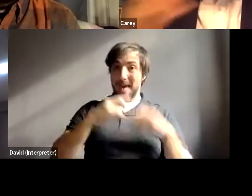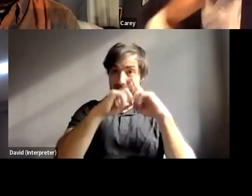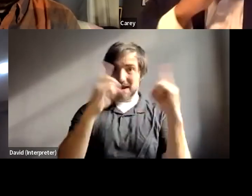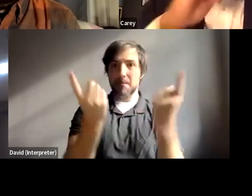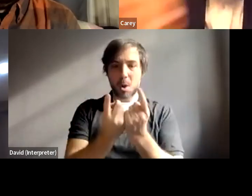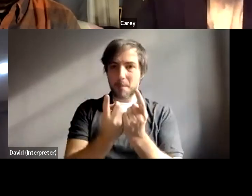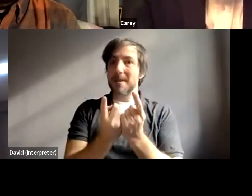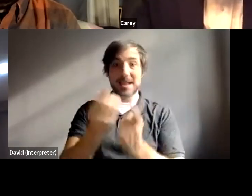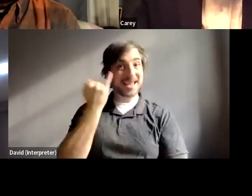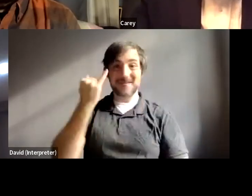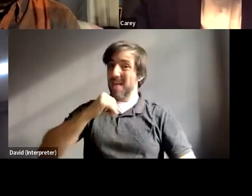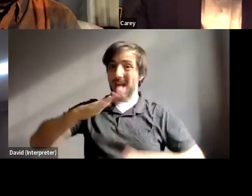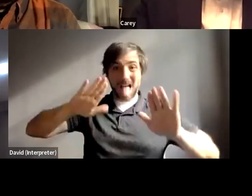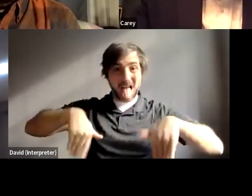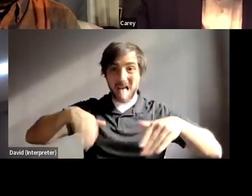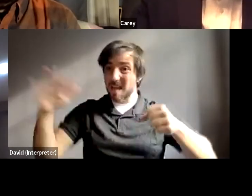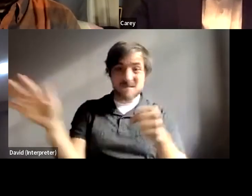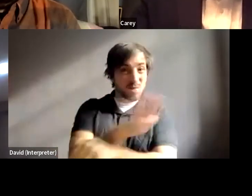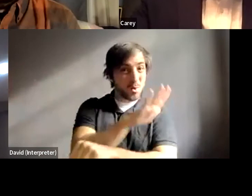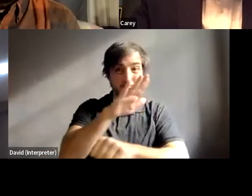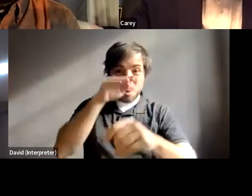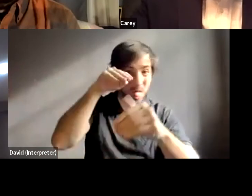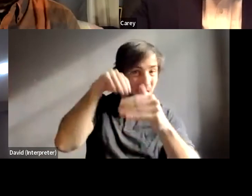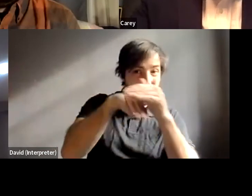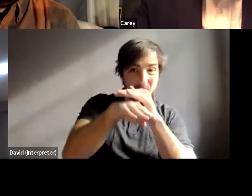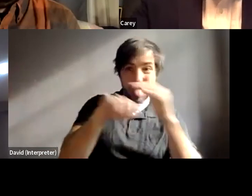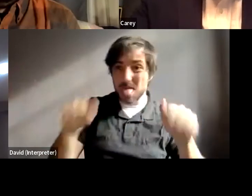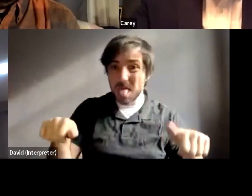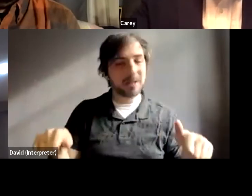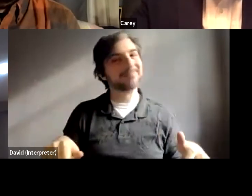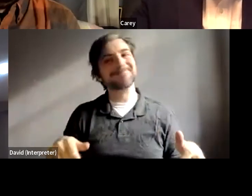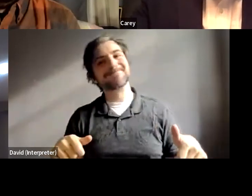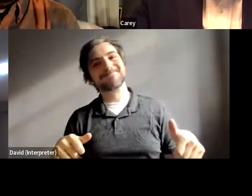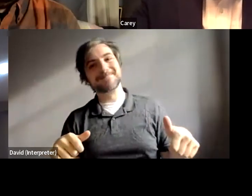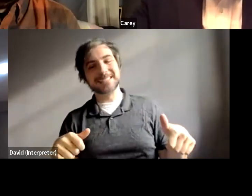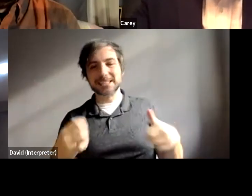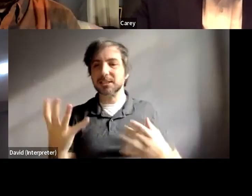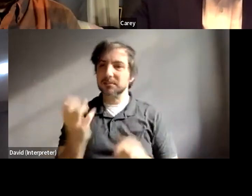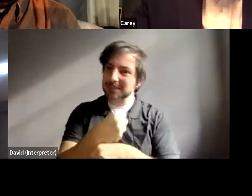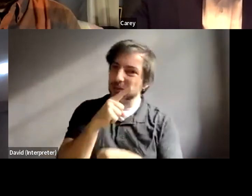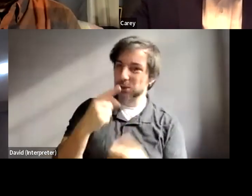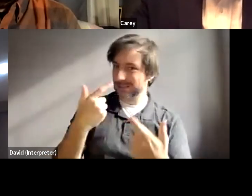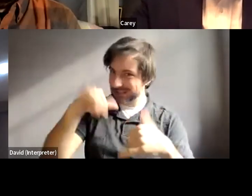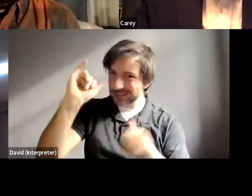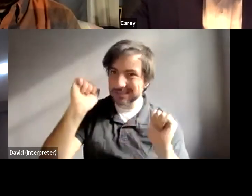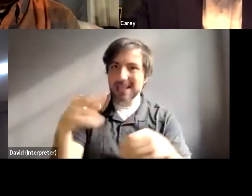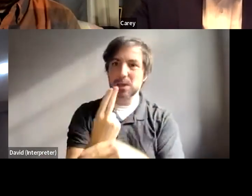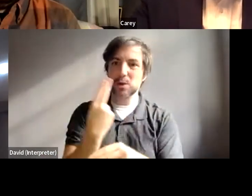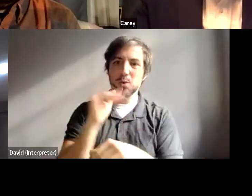accessible, we'll make sure that you can still utilize that equipment or what you need